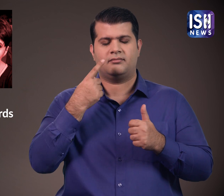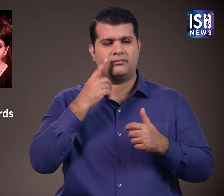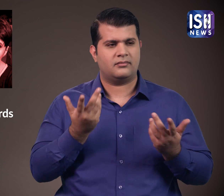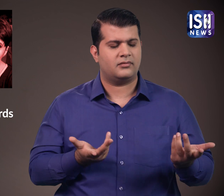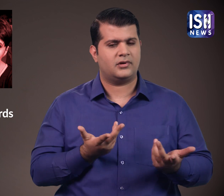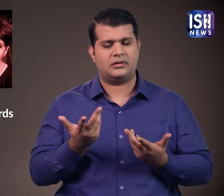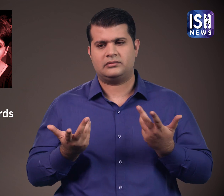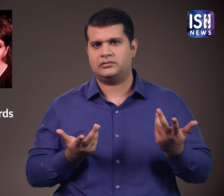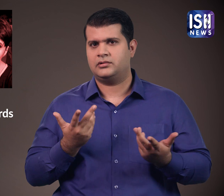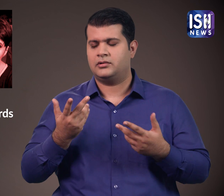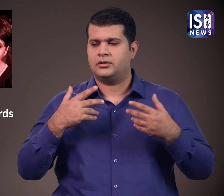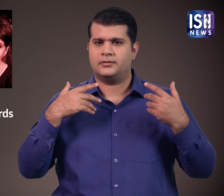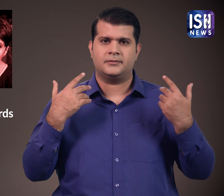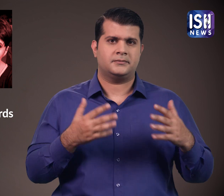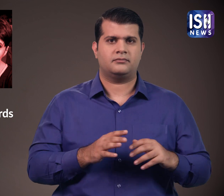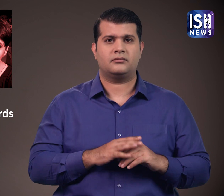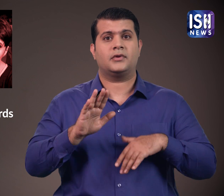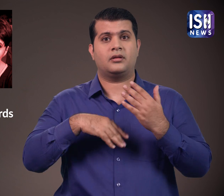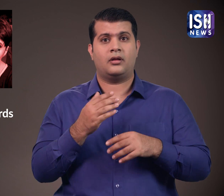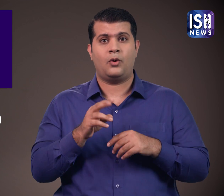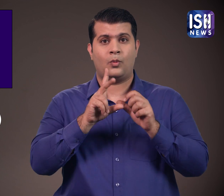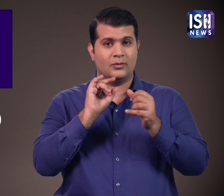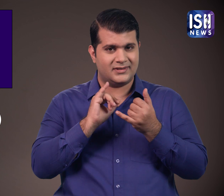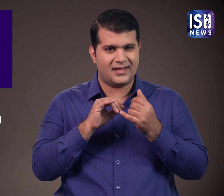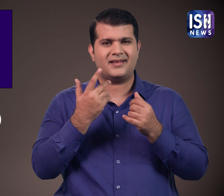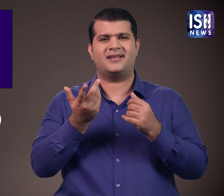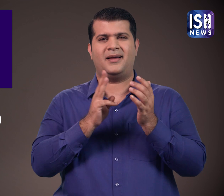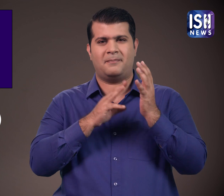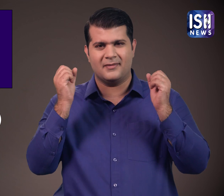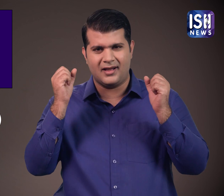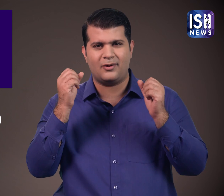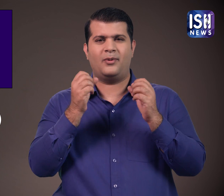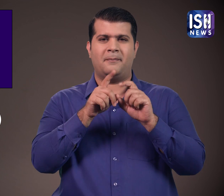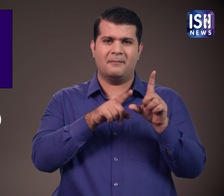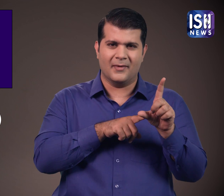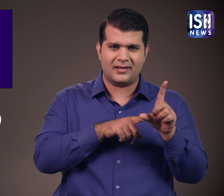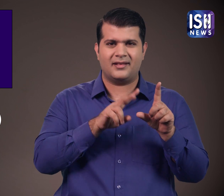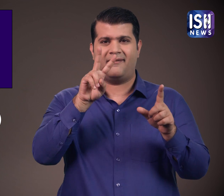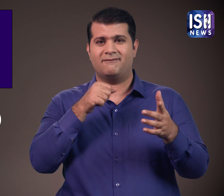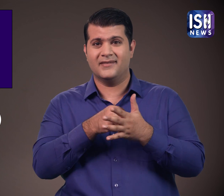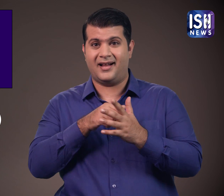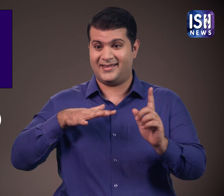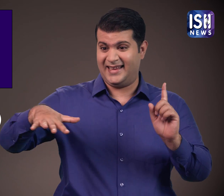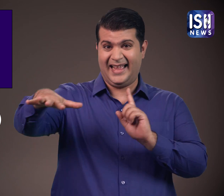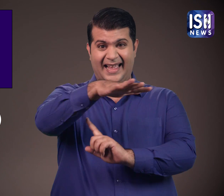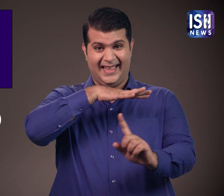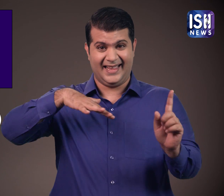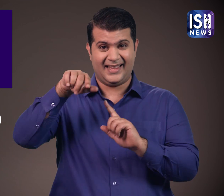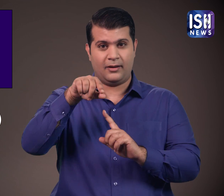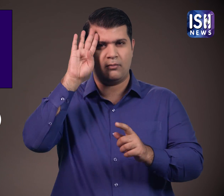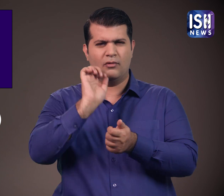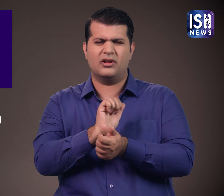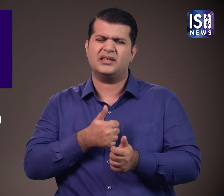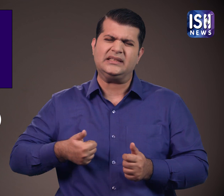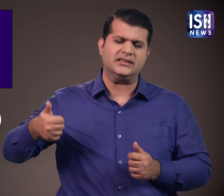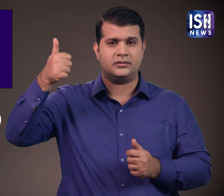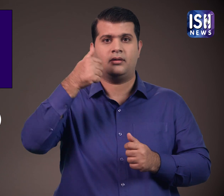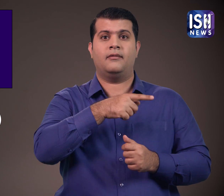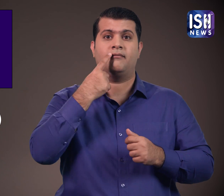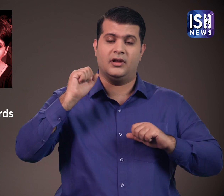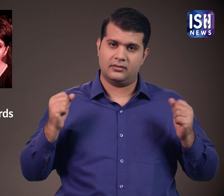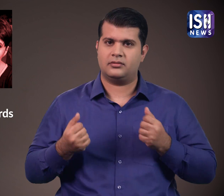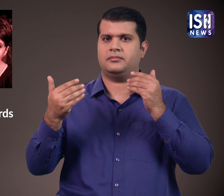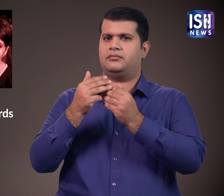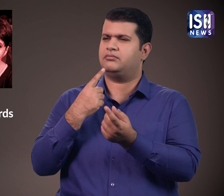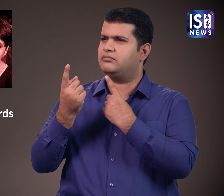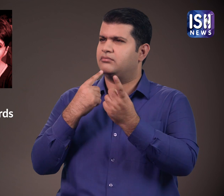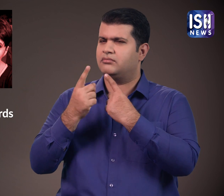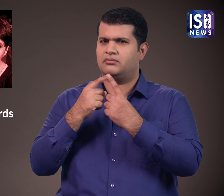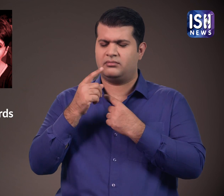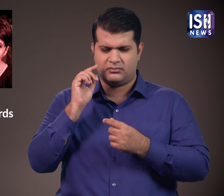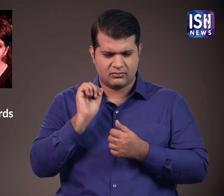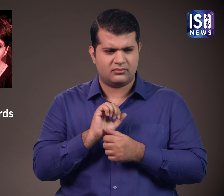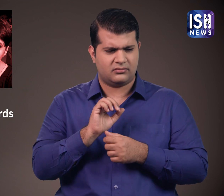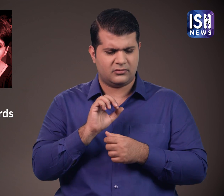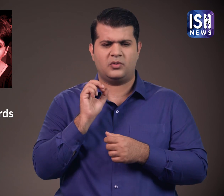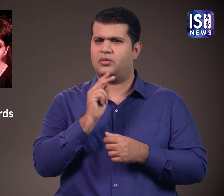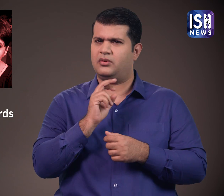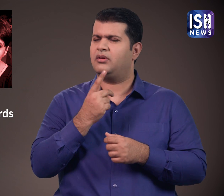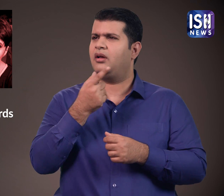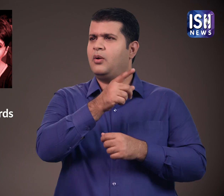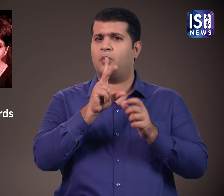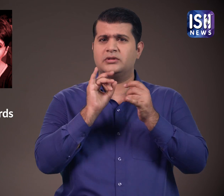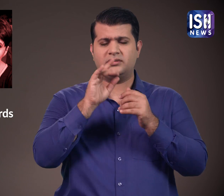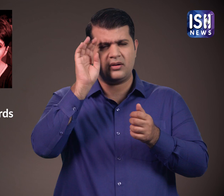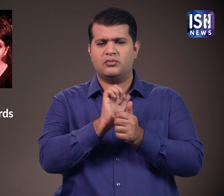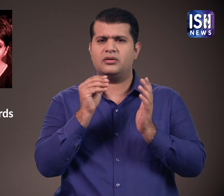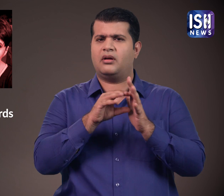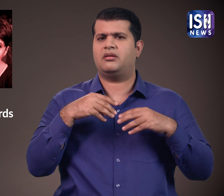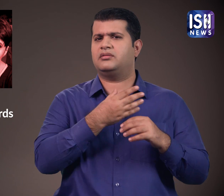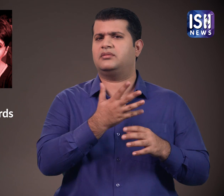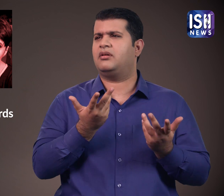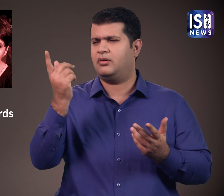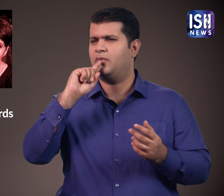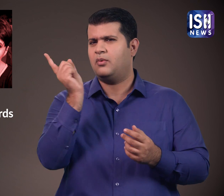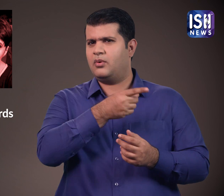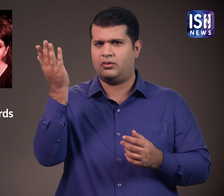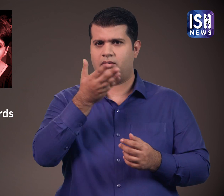Walkar’s father then went to a senior police officer from Mira Bhayander Vasai Virar and told him about the issue.